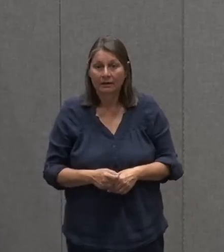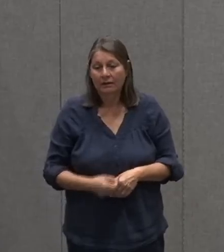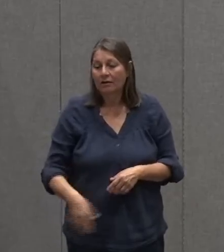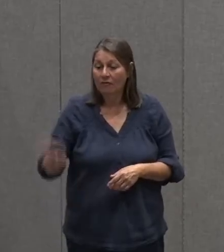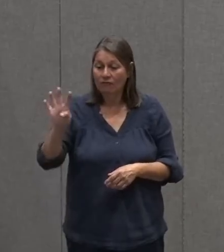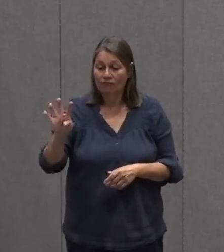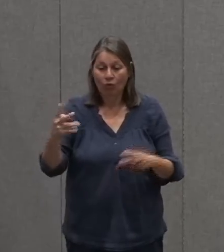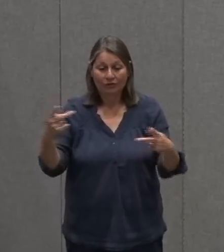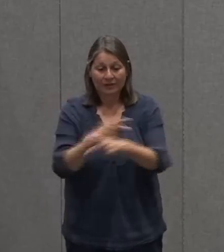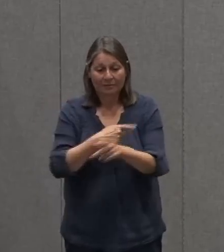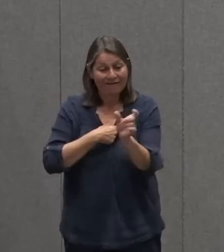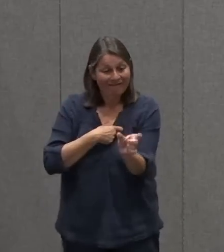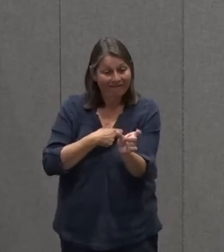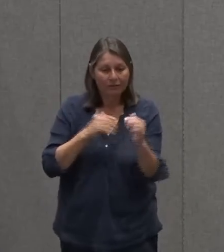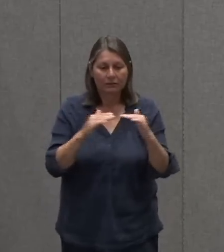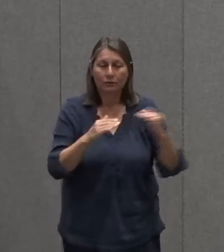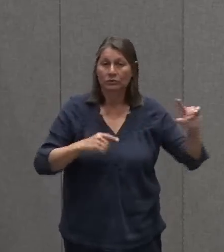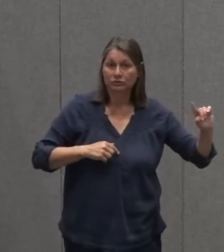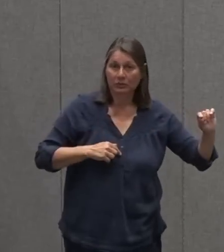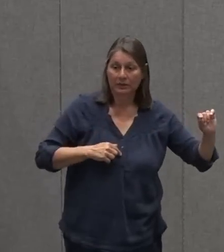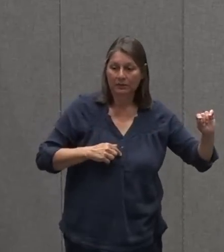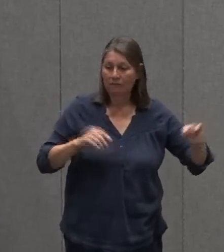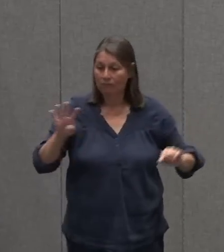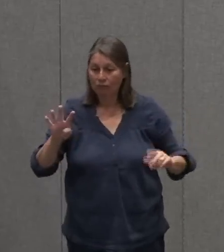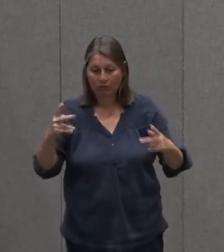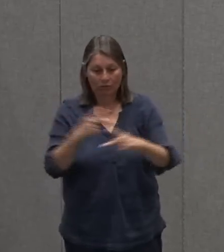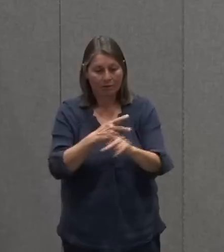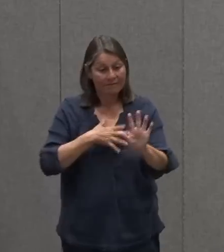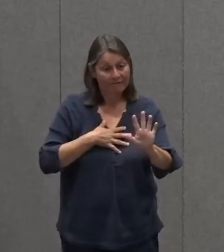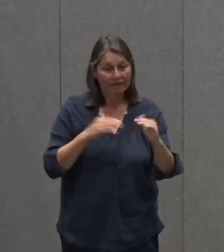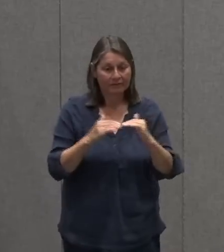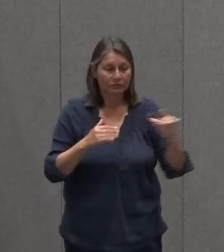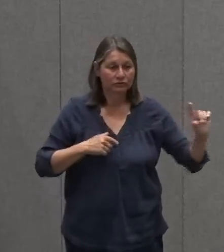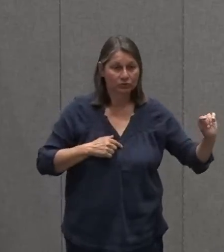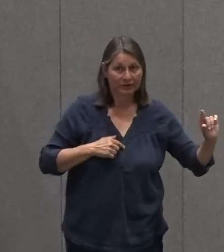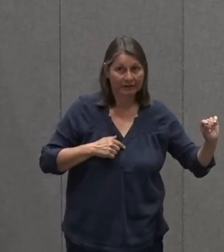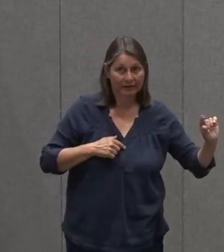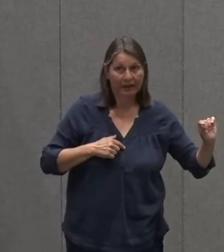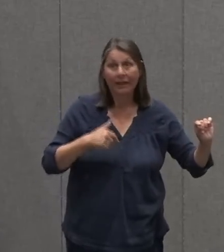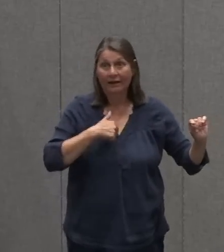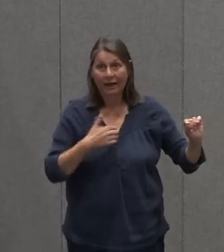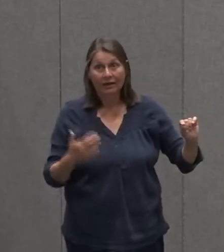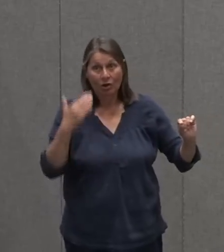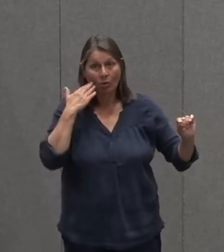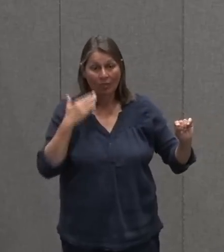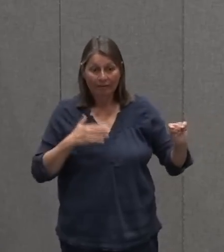Five, and then I know that five is my next number and I already have it, so I'm done with my factors.